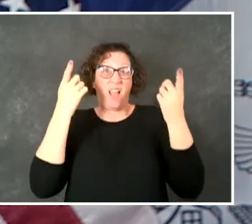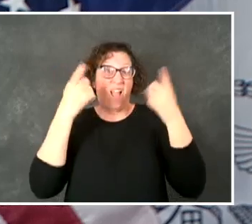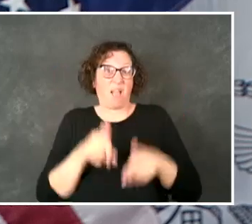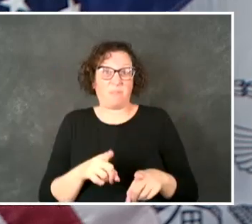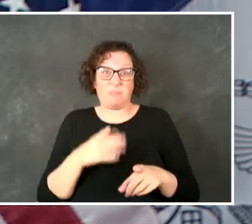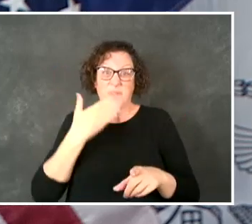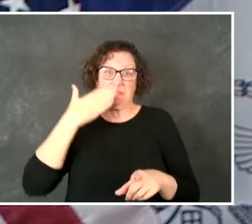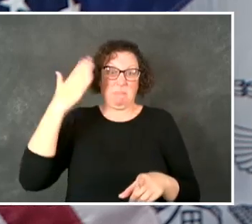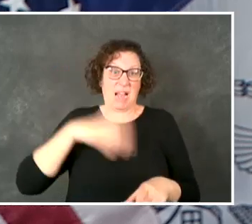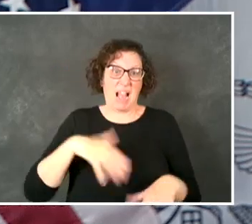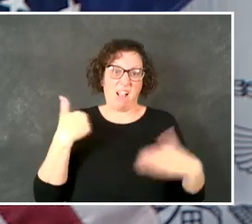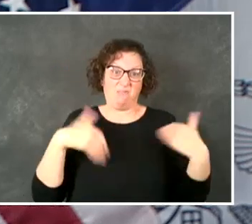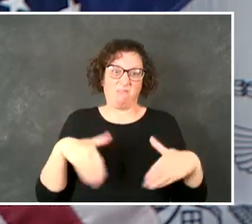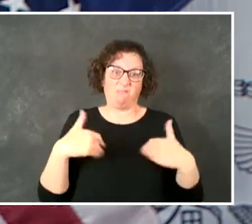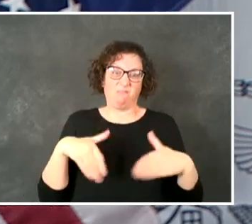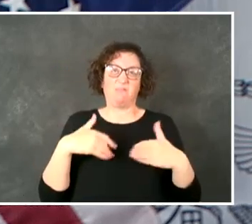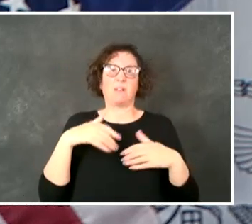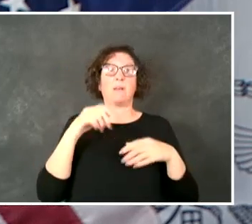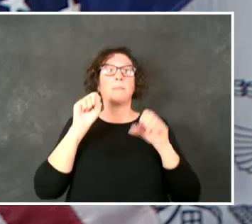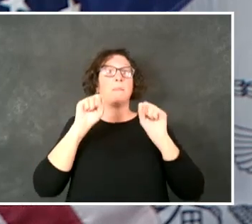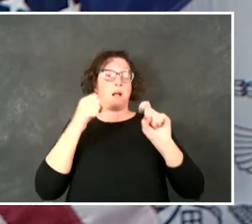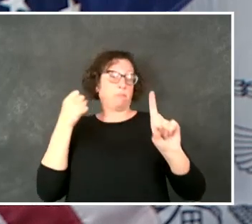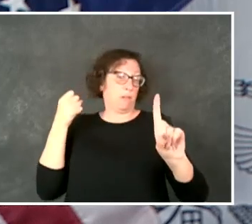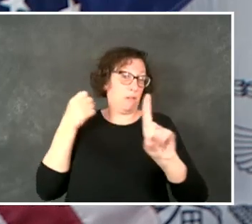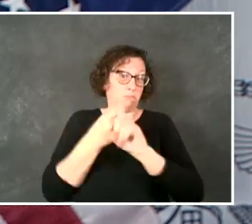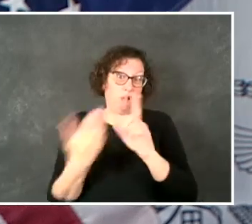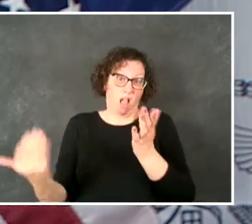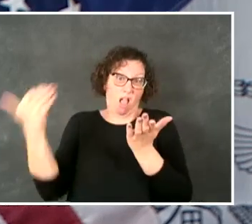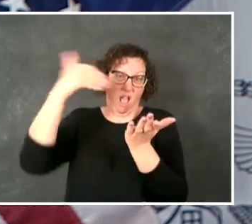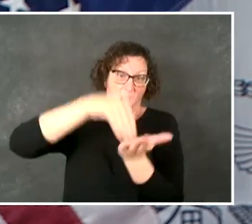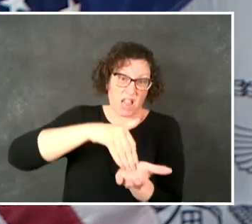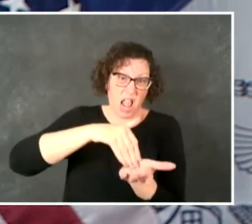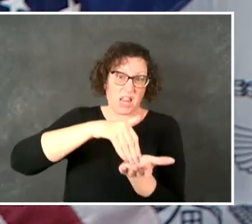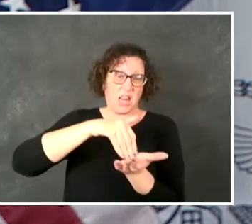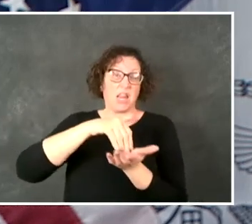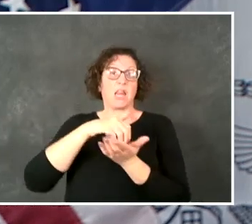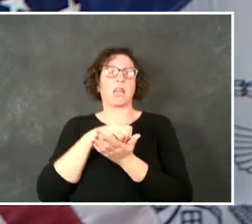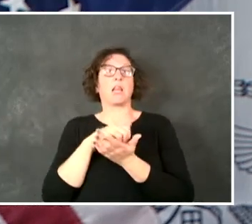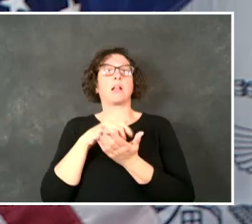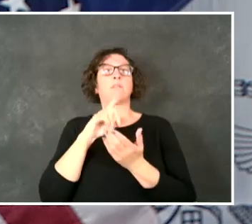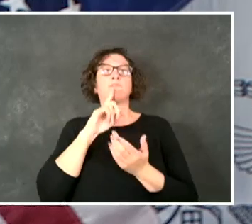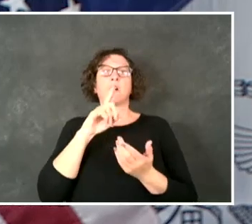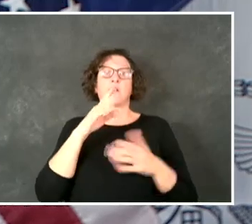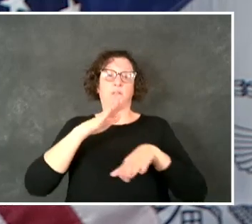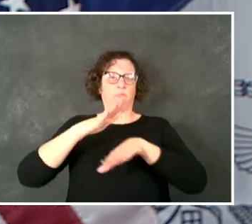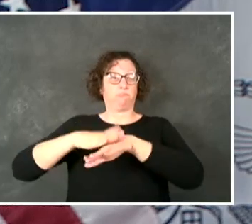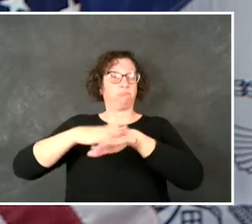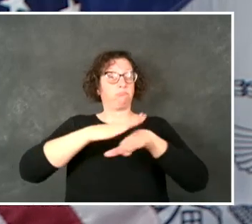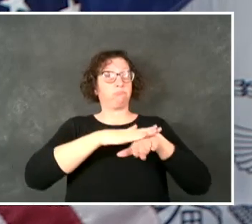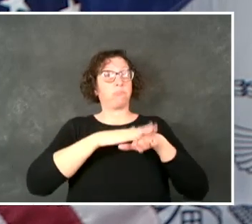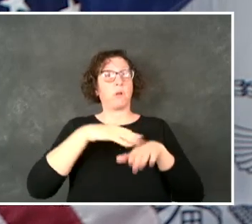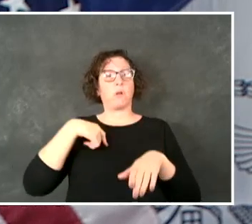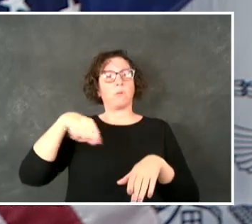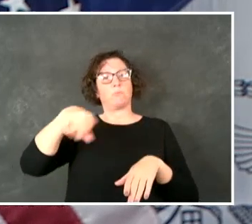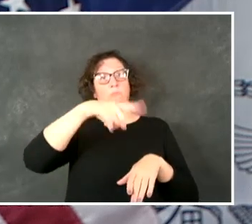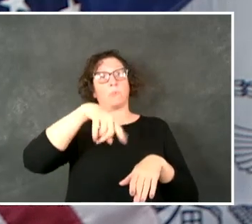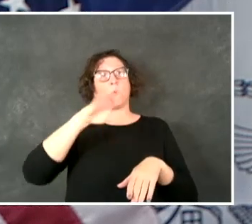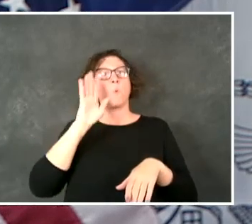THAT HORRIBLE BOOMERANG SCENARIO WHERE THE DISEASE REASSERTS. THE DISEASE REASSERTS, I HAVE